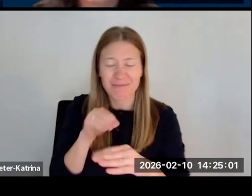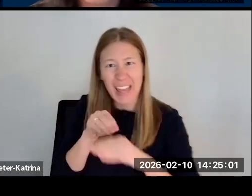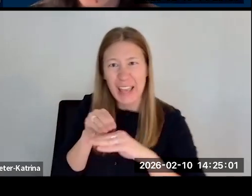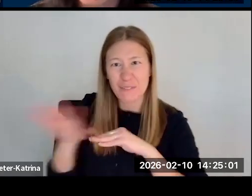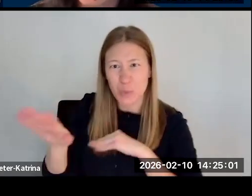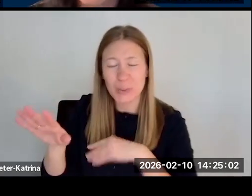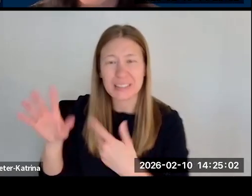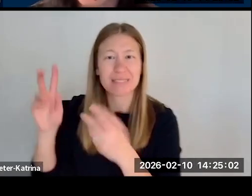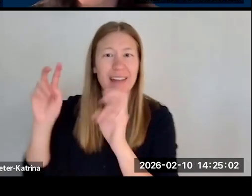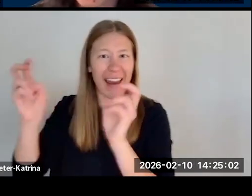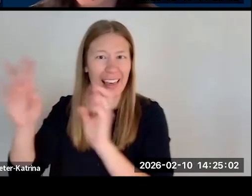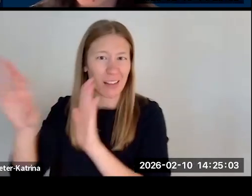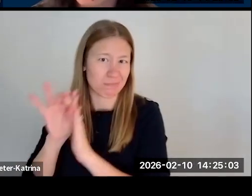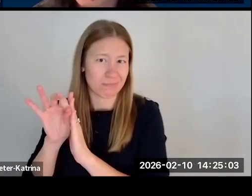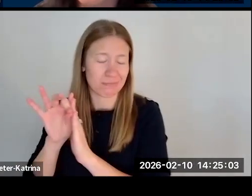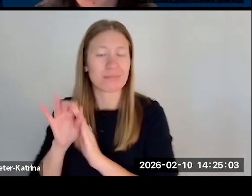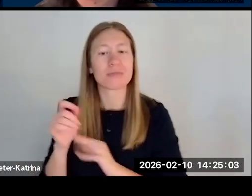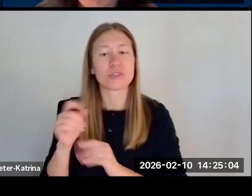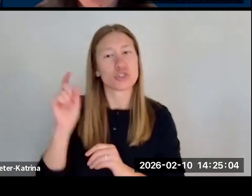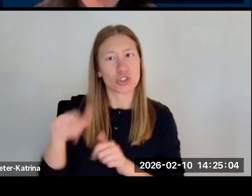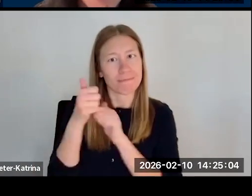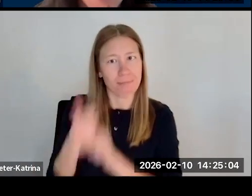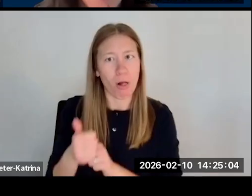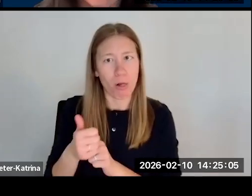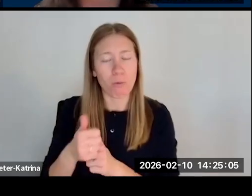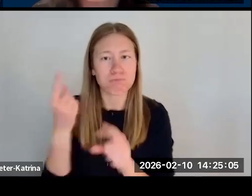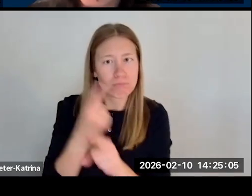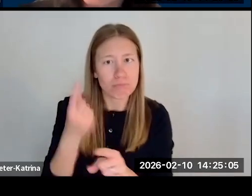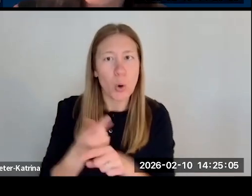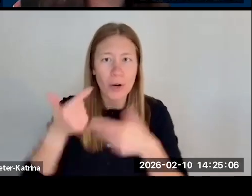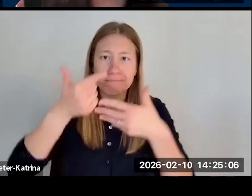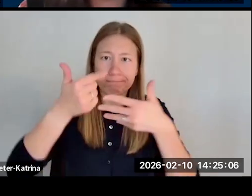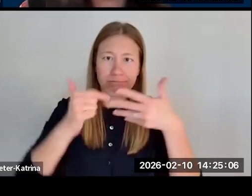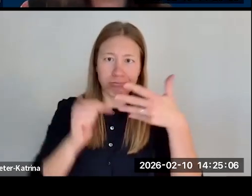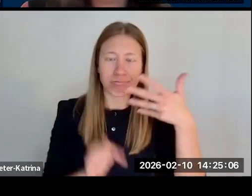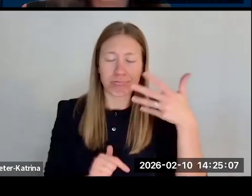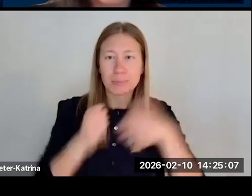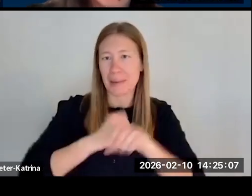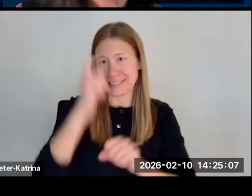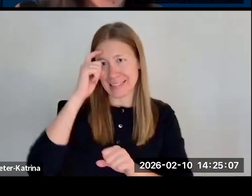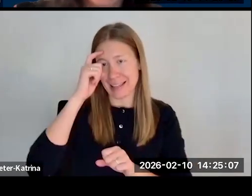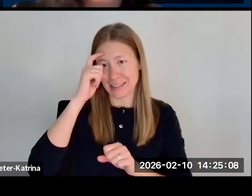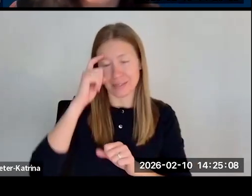Choose the heading levels that make sense semantically and then customize how they look.